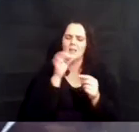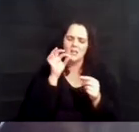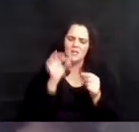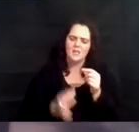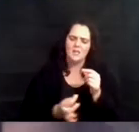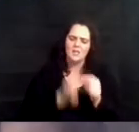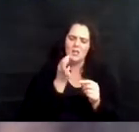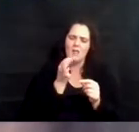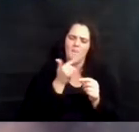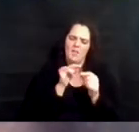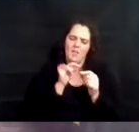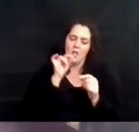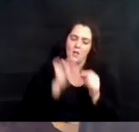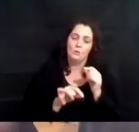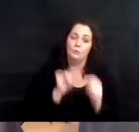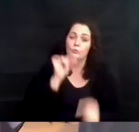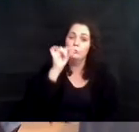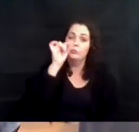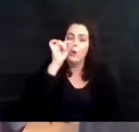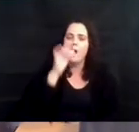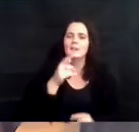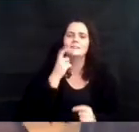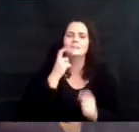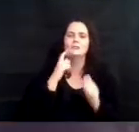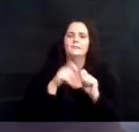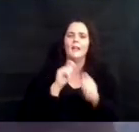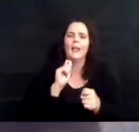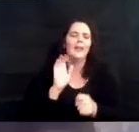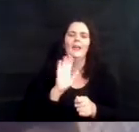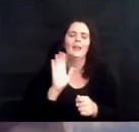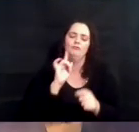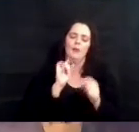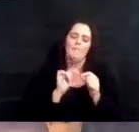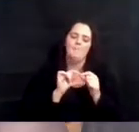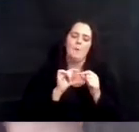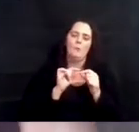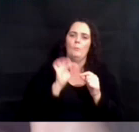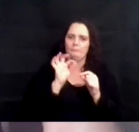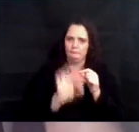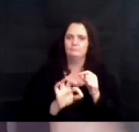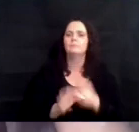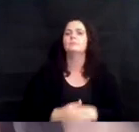out which you don't want them to do. Alright and that's it. And, I don't mind I'm just gonna leave all that thread